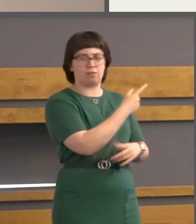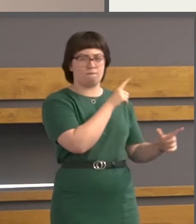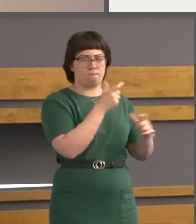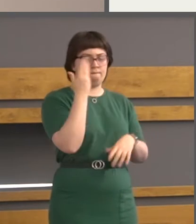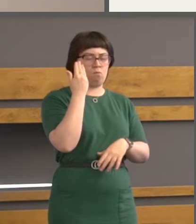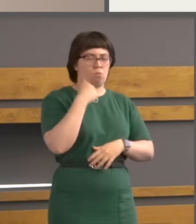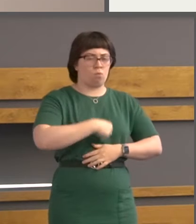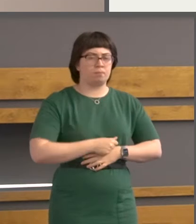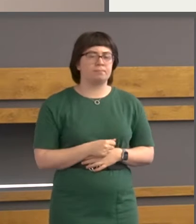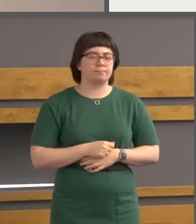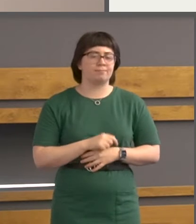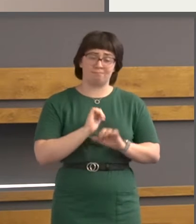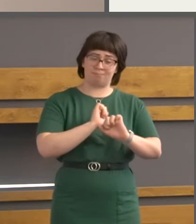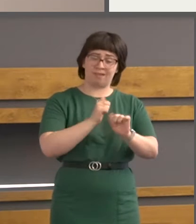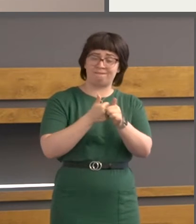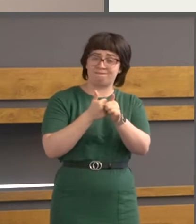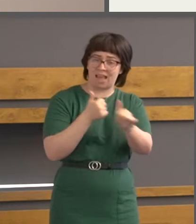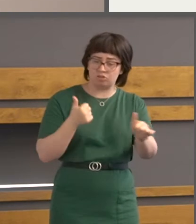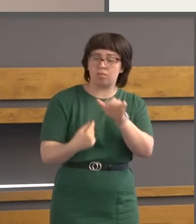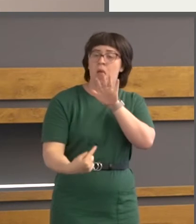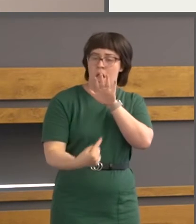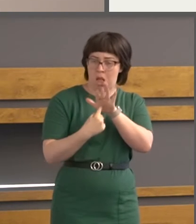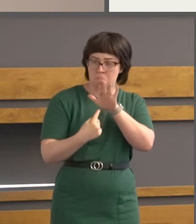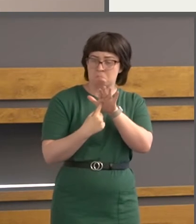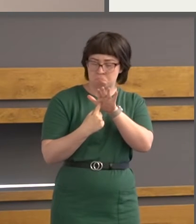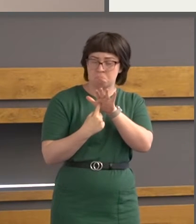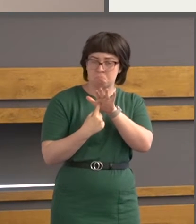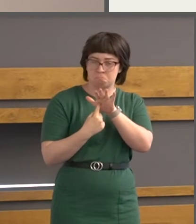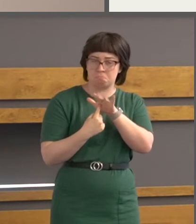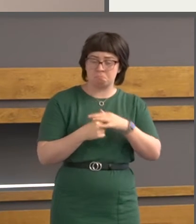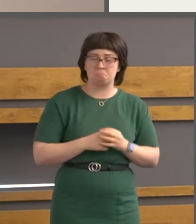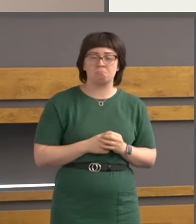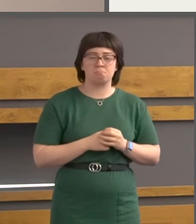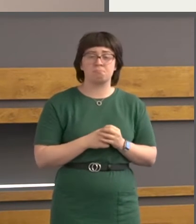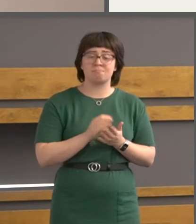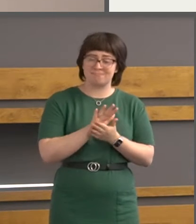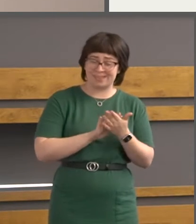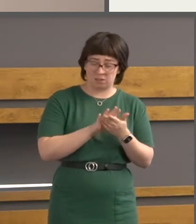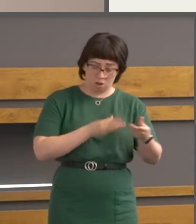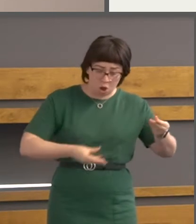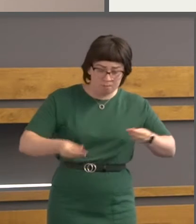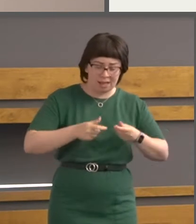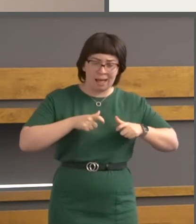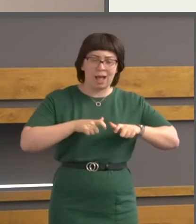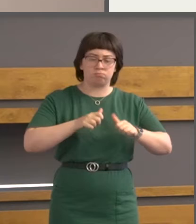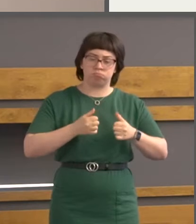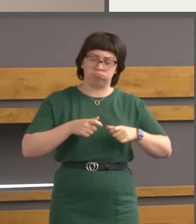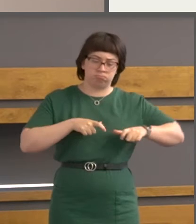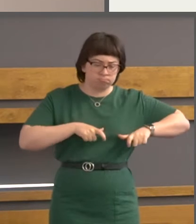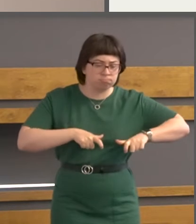of which Bengal's own factories were the key consumers. The rural economy therefore helped to sustain the industrial working class generationally